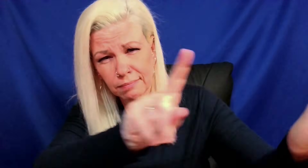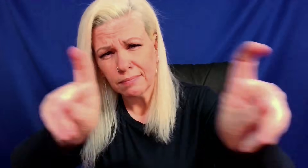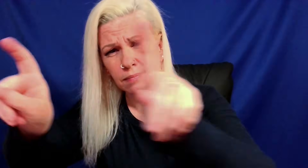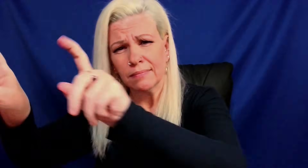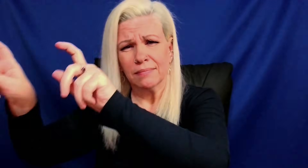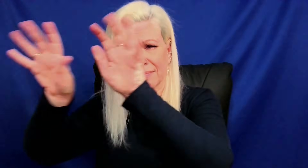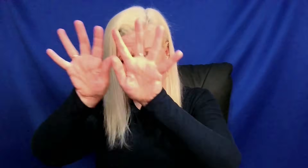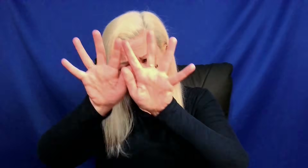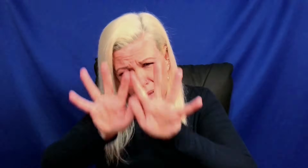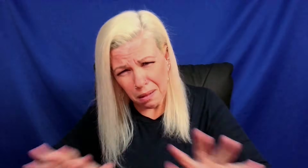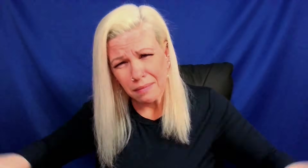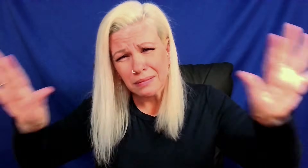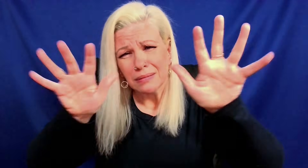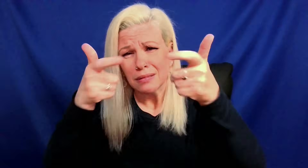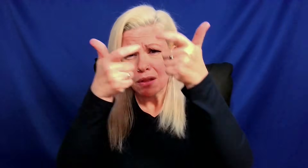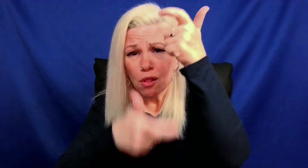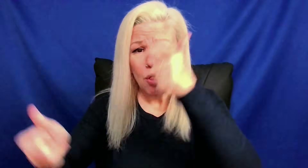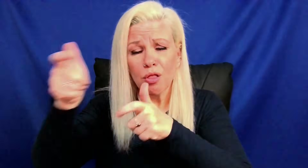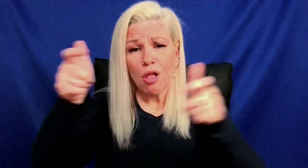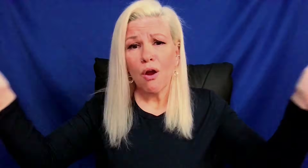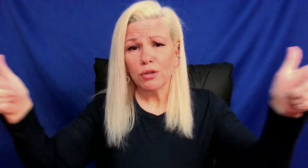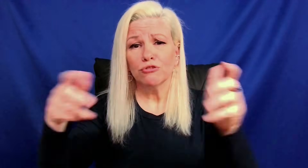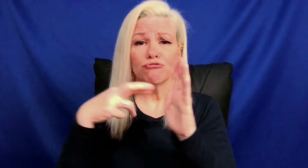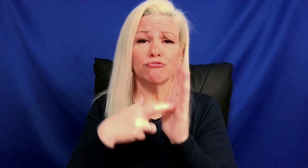sample of interpreters across the country,